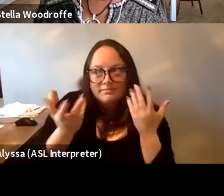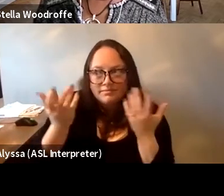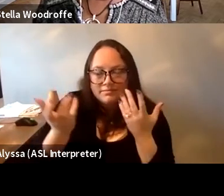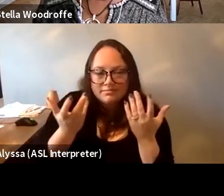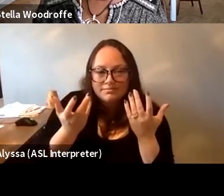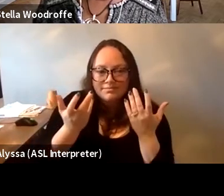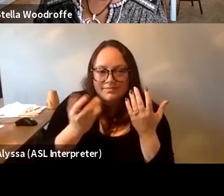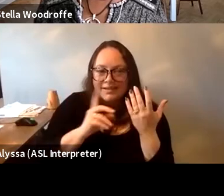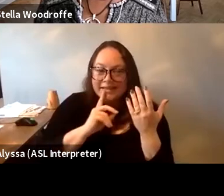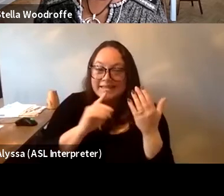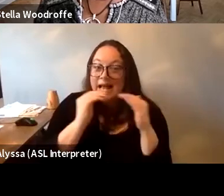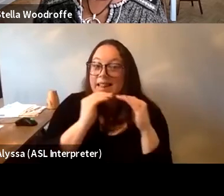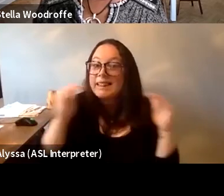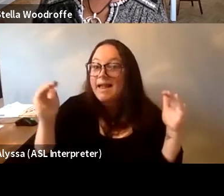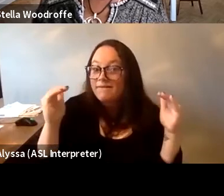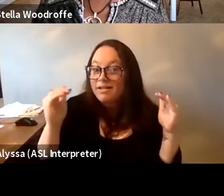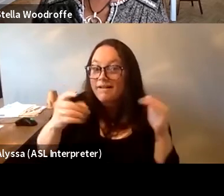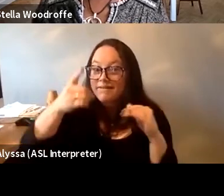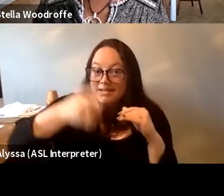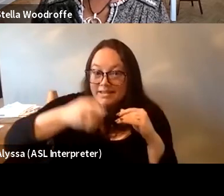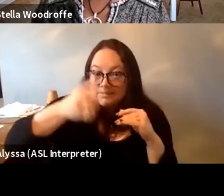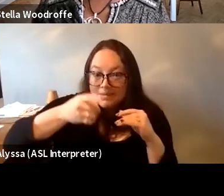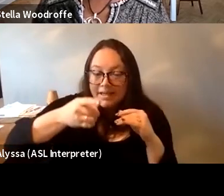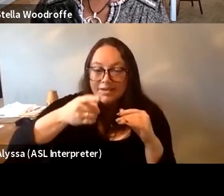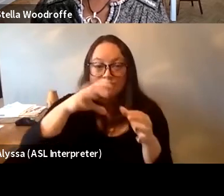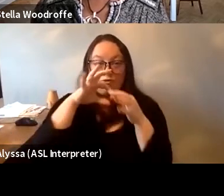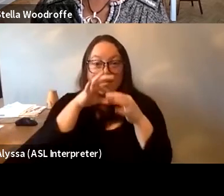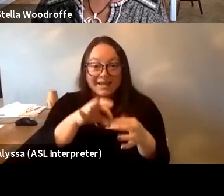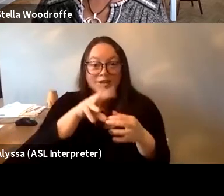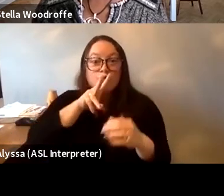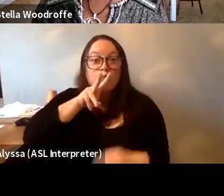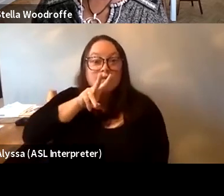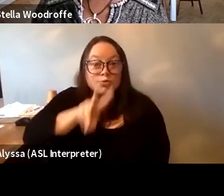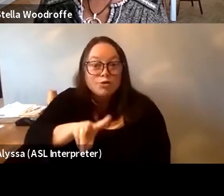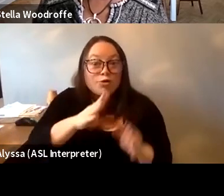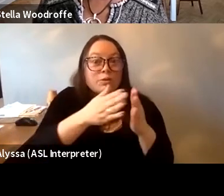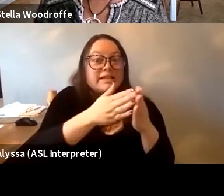discipline when you deal with a two year old in general, you